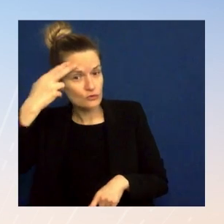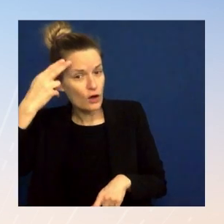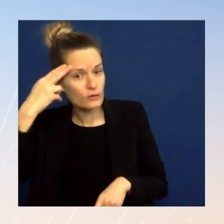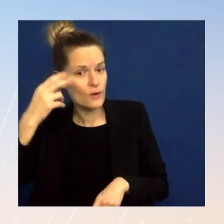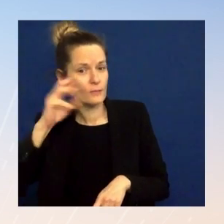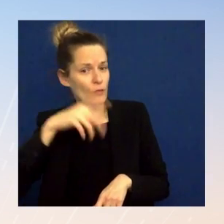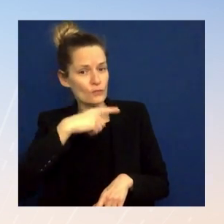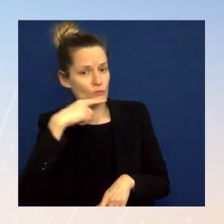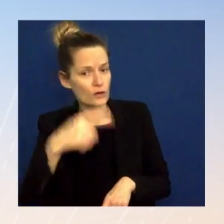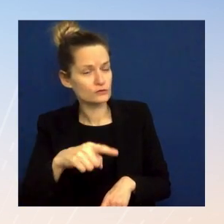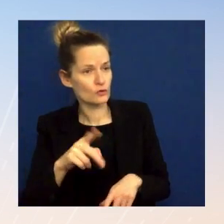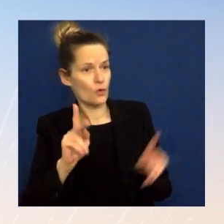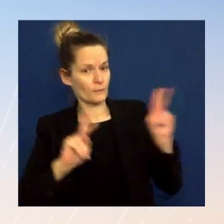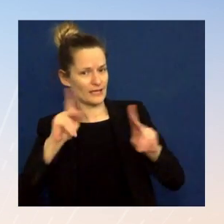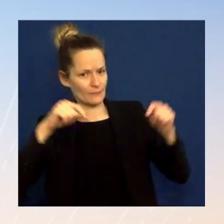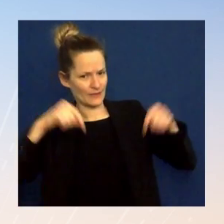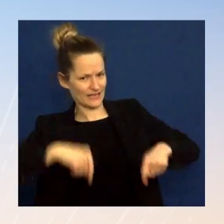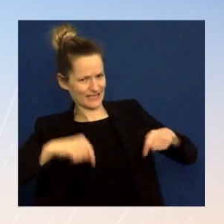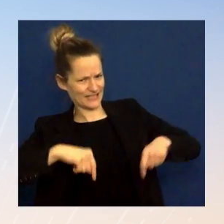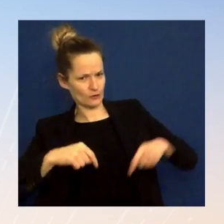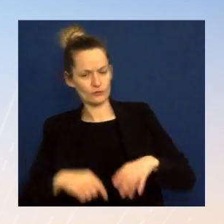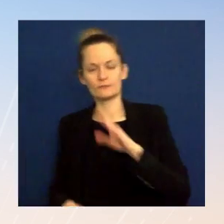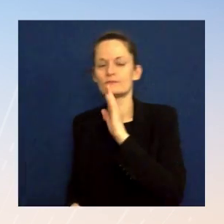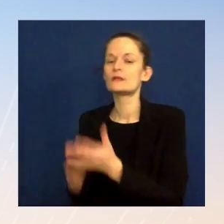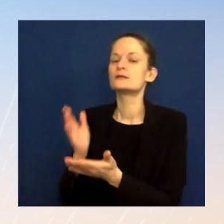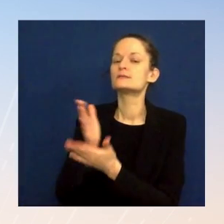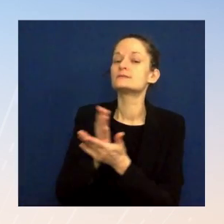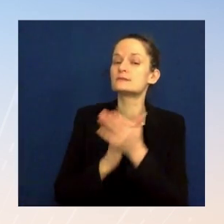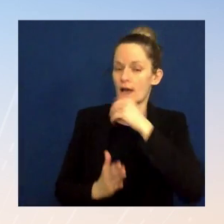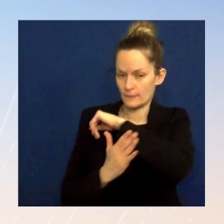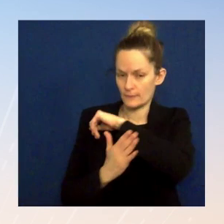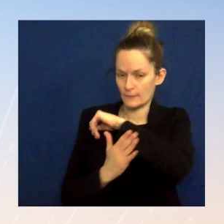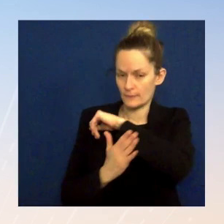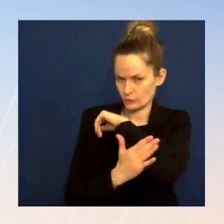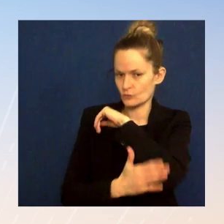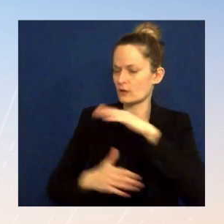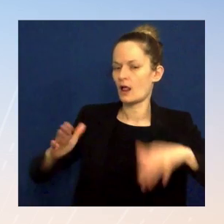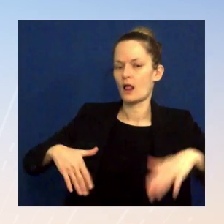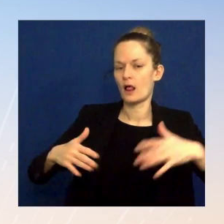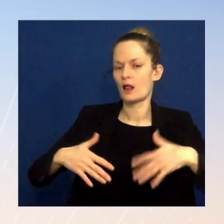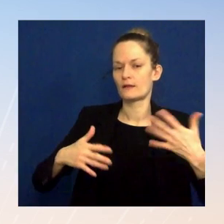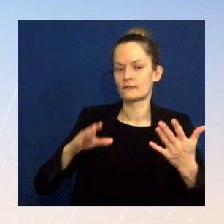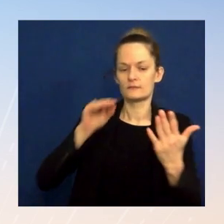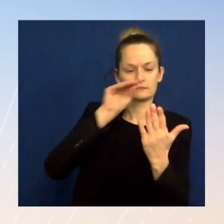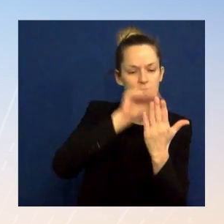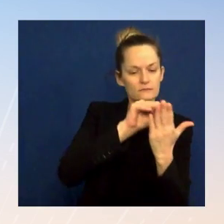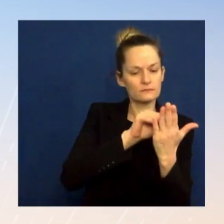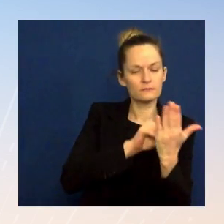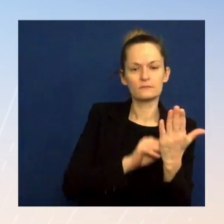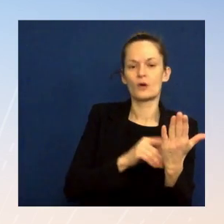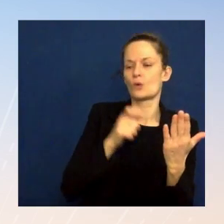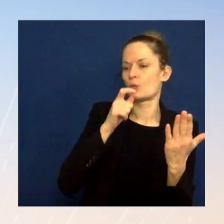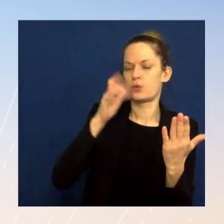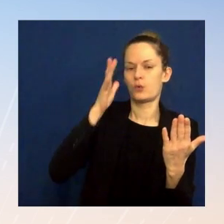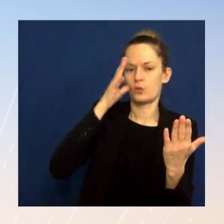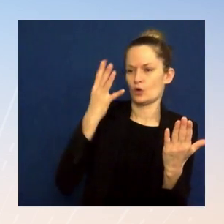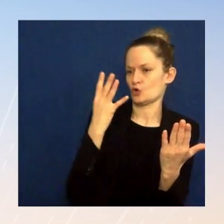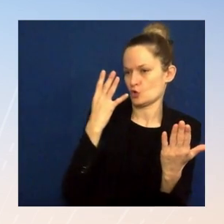as Jake noted, where they haven't finalized or they haven't maybe announced who is going to be traveling. That is -- that is true. It is also true that we are working